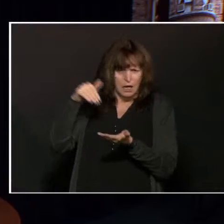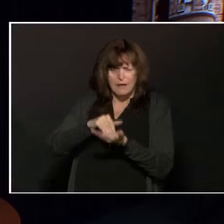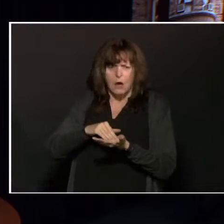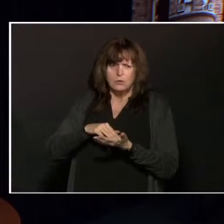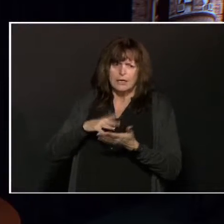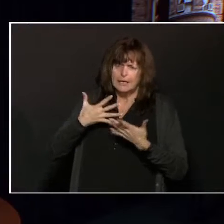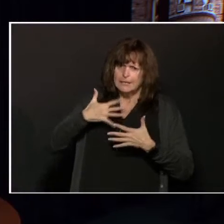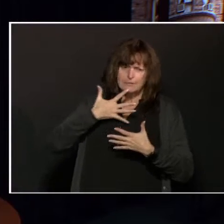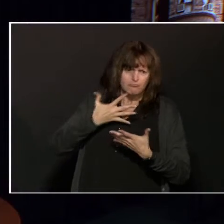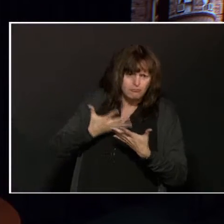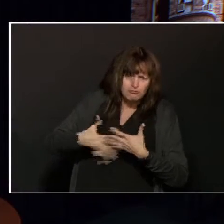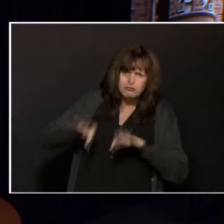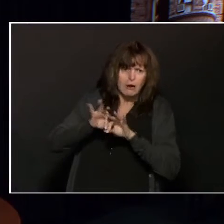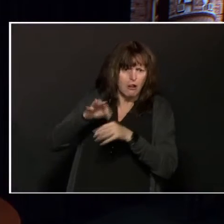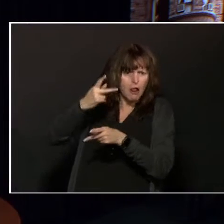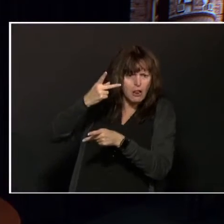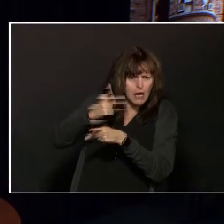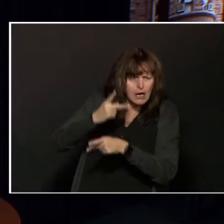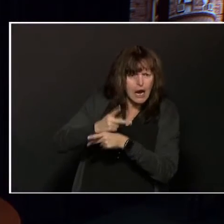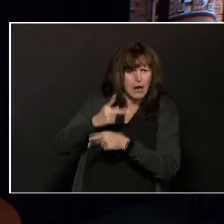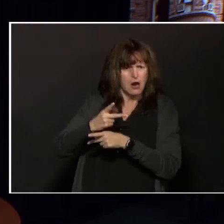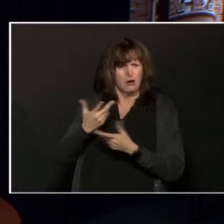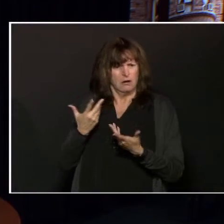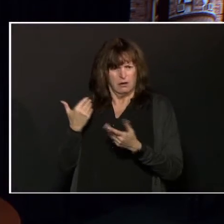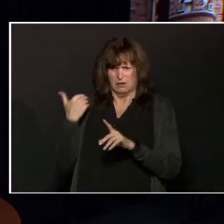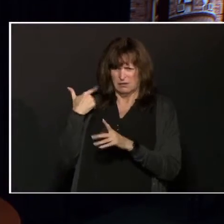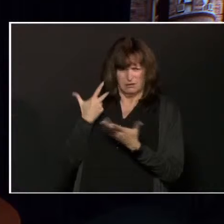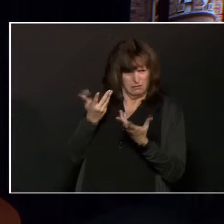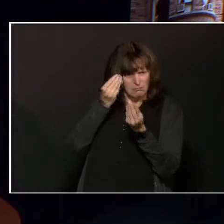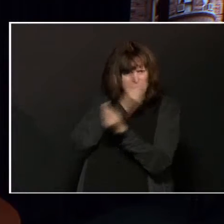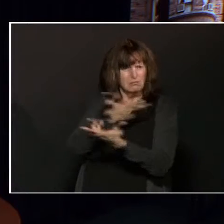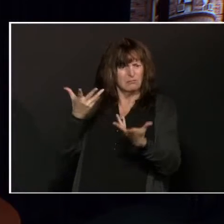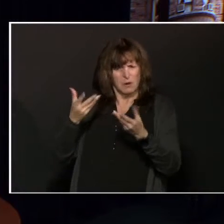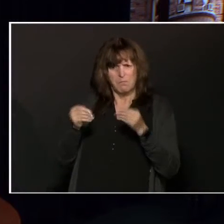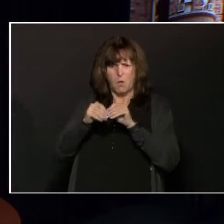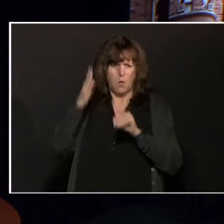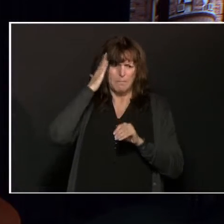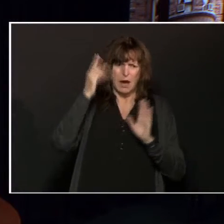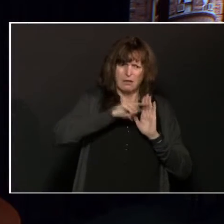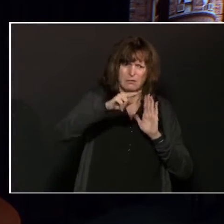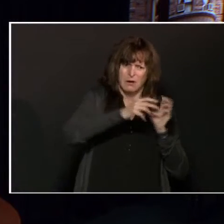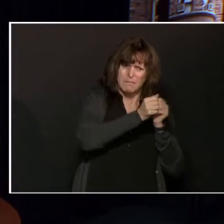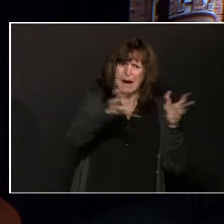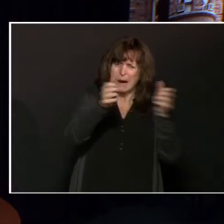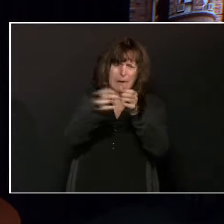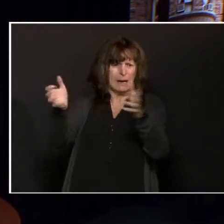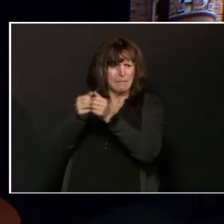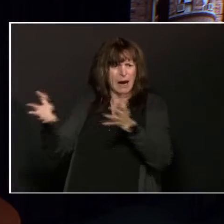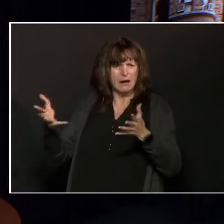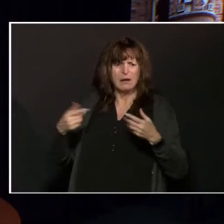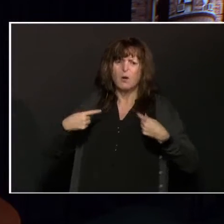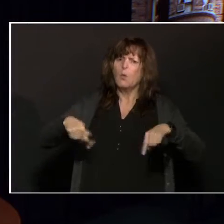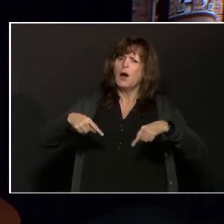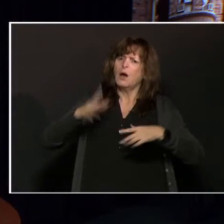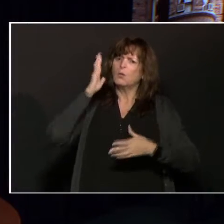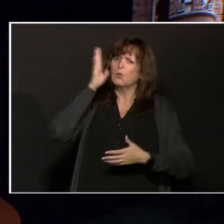OF FRIENDS IF THERE'S A LOT OF SOCIAL INTERACTION SOCIAL INTERACTION AROUND THE HOLIDAY SOCIAL INTERACTION AROUND THE HOLIDAY TIME HOLIDAY TIME PEOPLE ARE VISITING IF